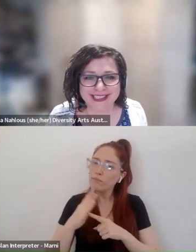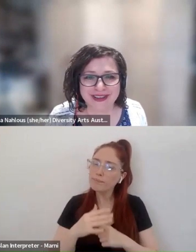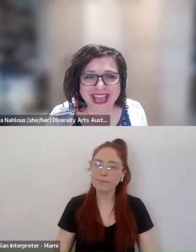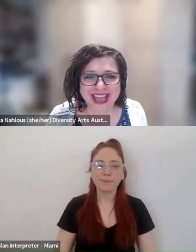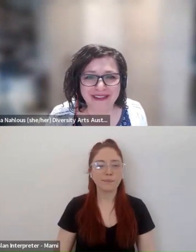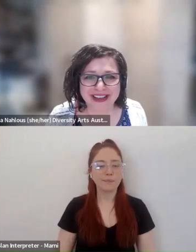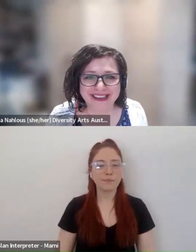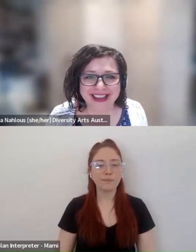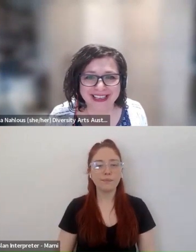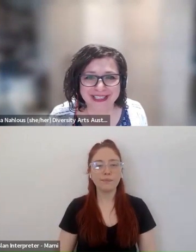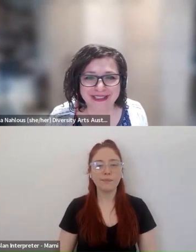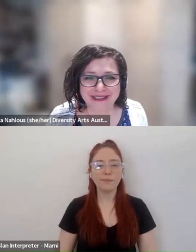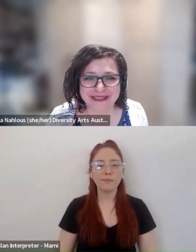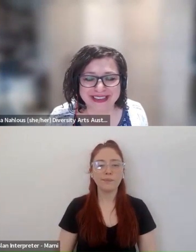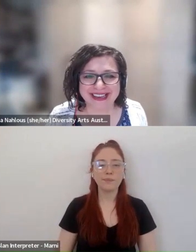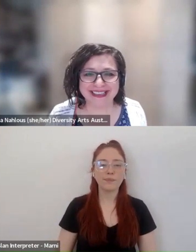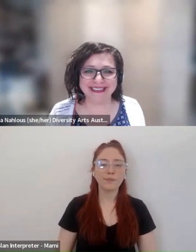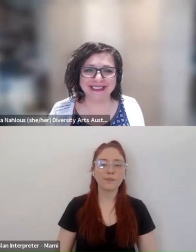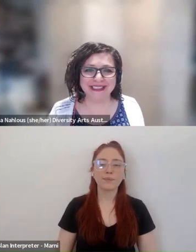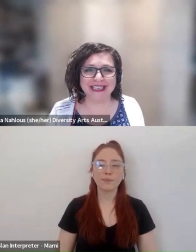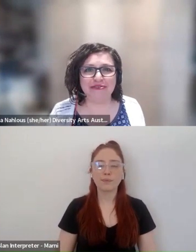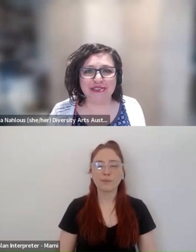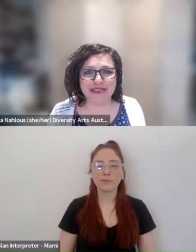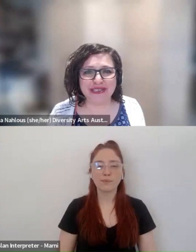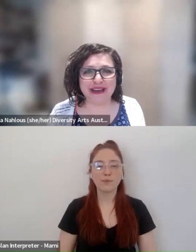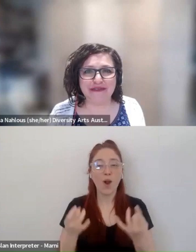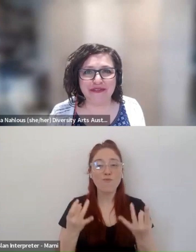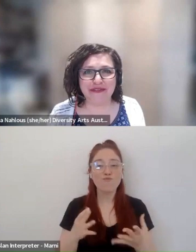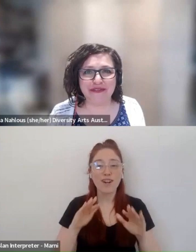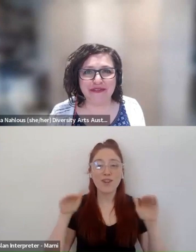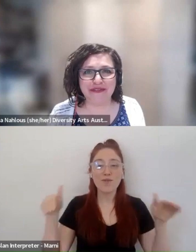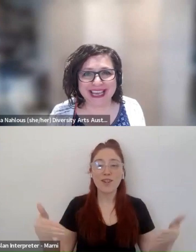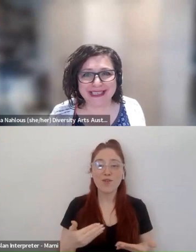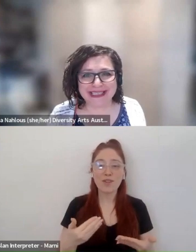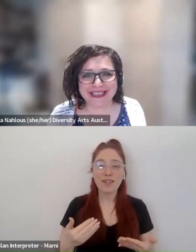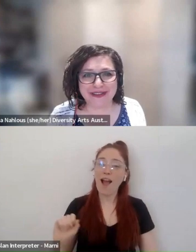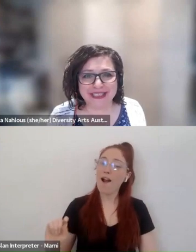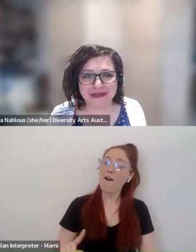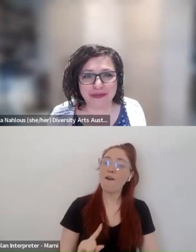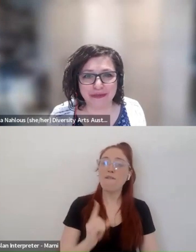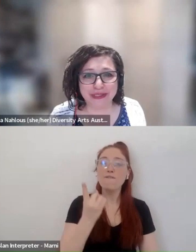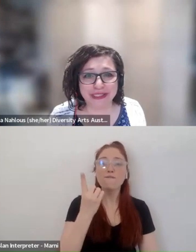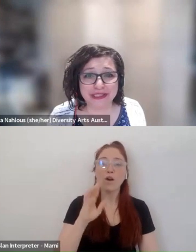So now I'd like to introduce our first guest Clothilde Bullen to